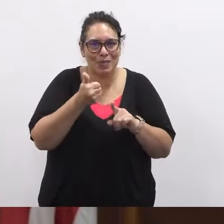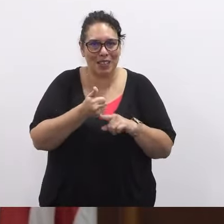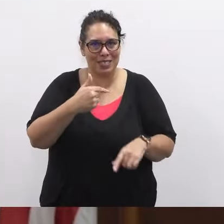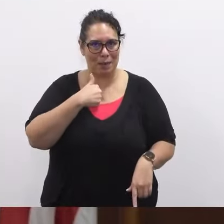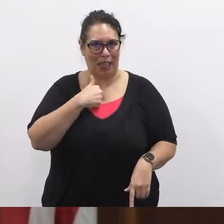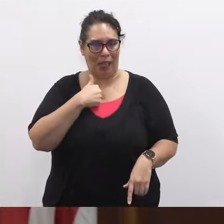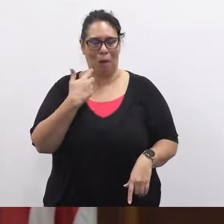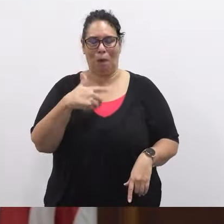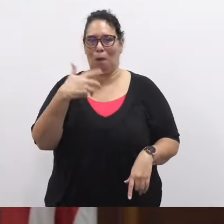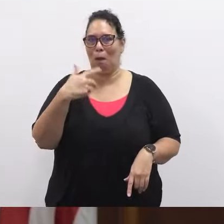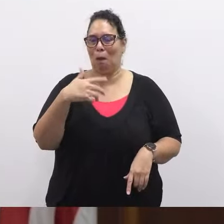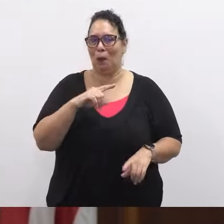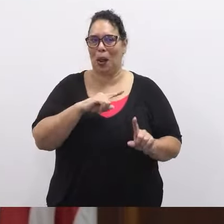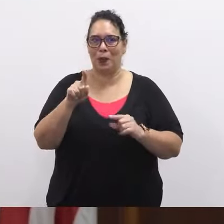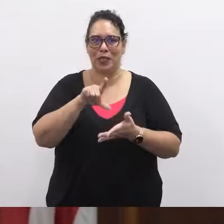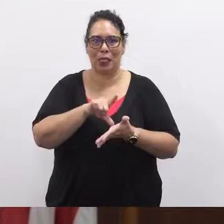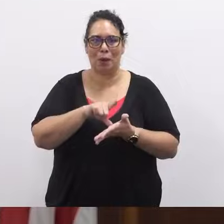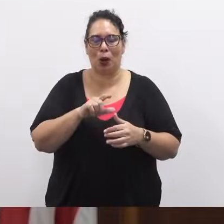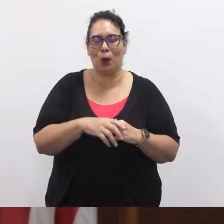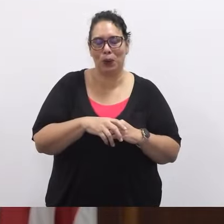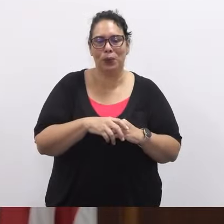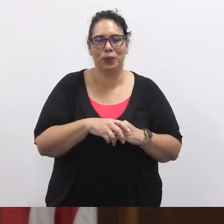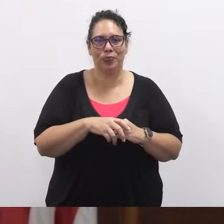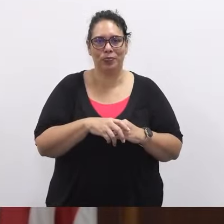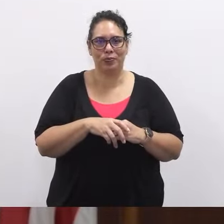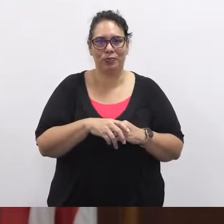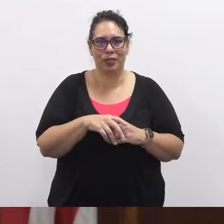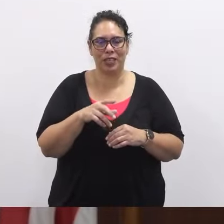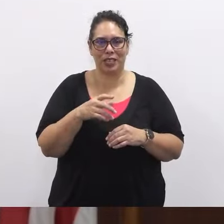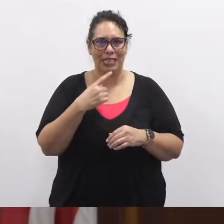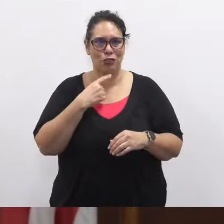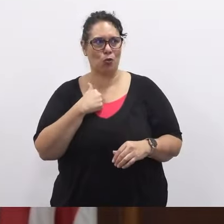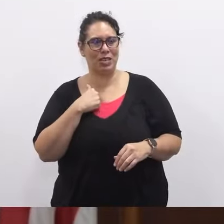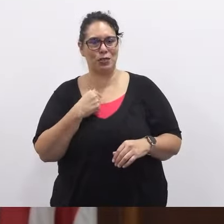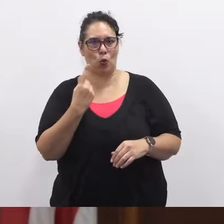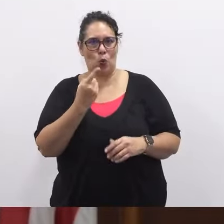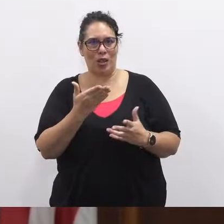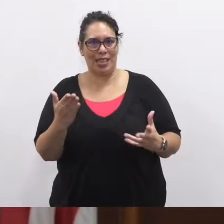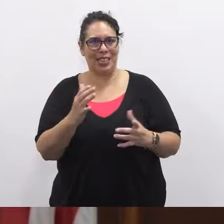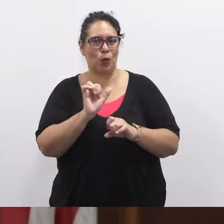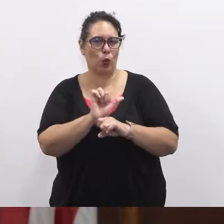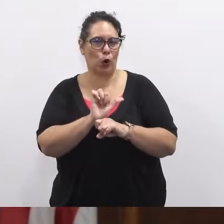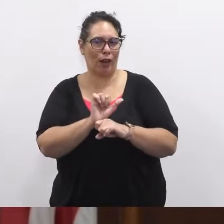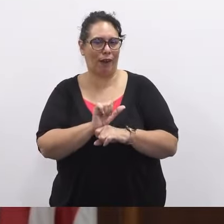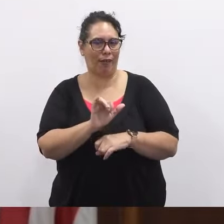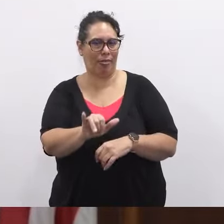as I did when I was at Lindbergh. And she told me, Dr. Benuzi told me that was one of the things that they were working on,